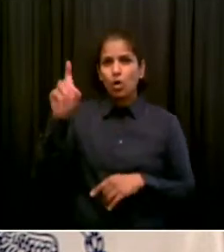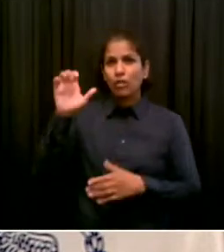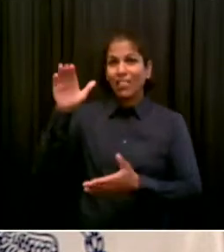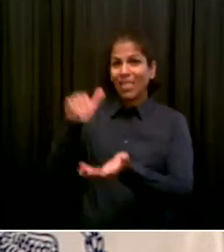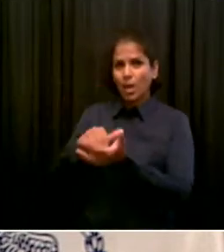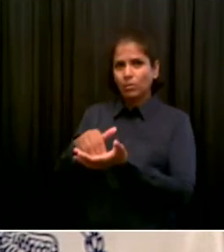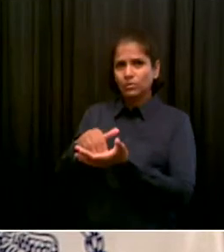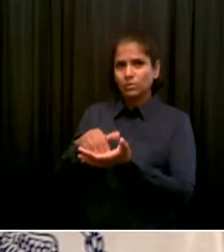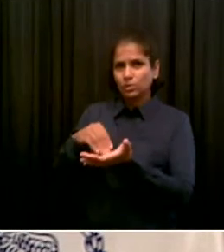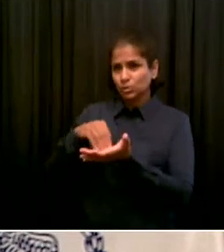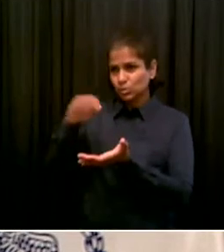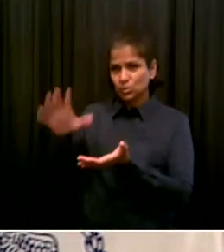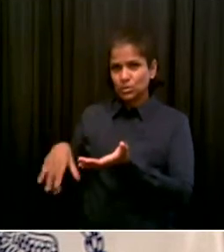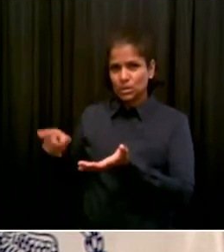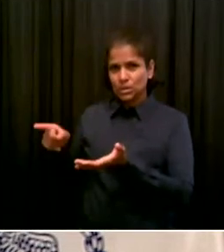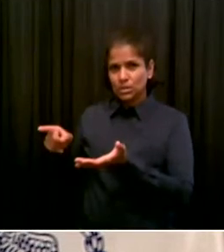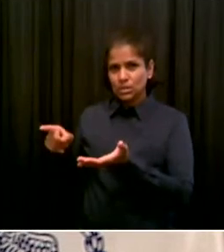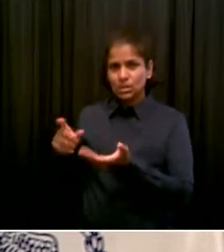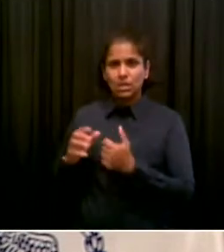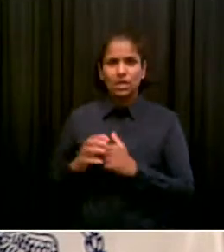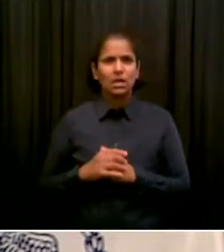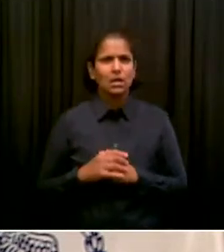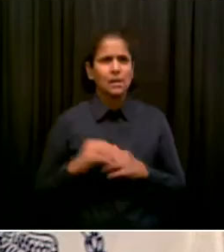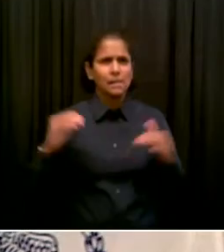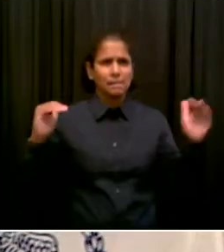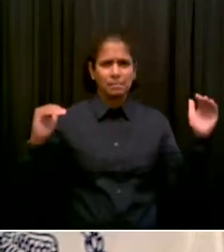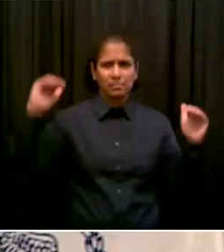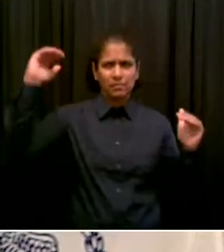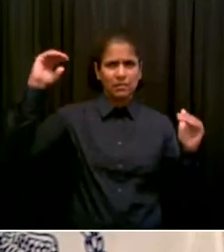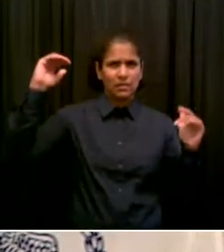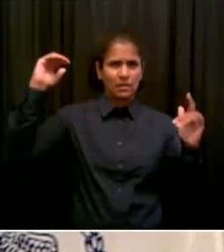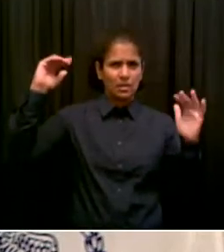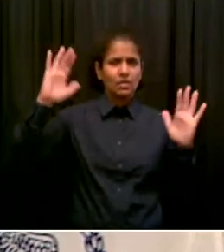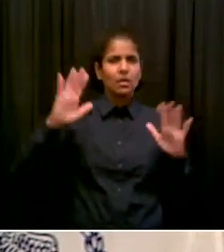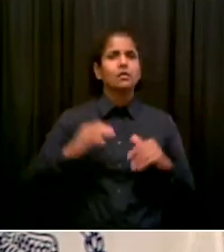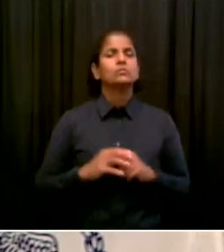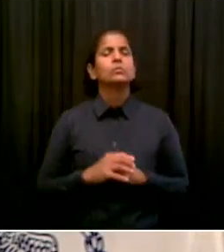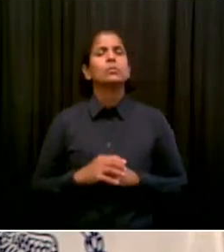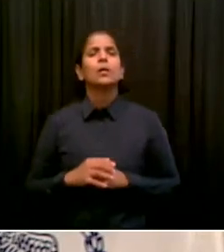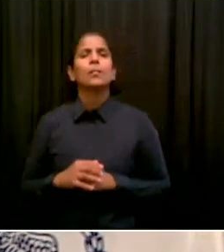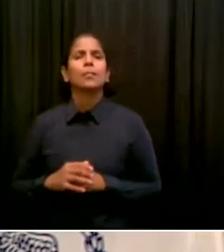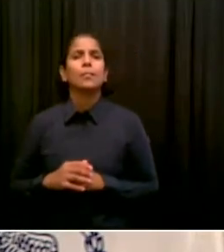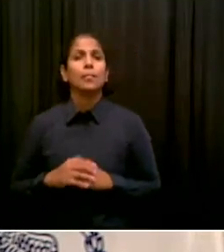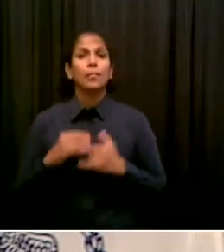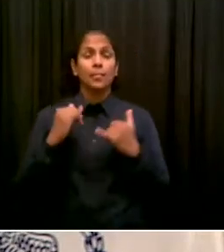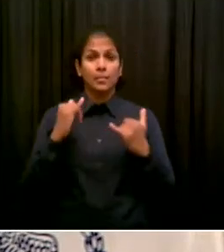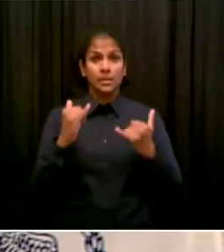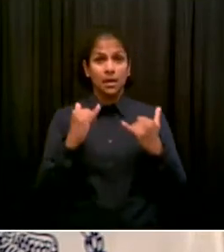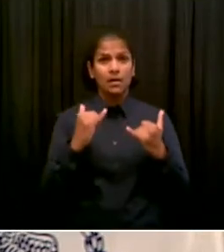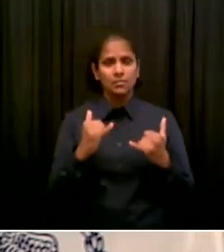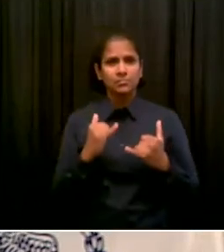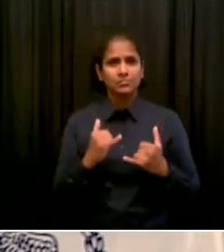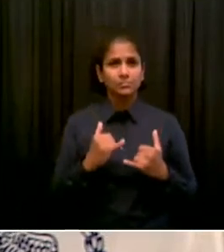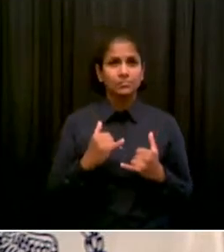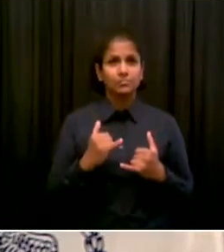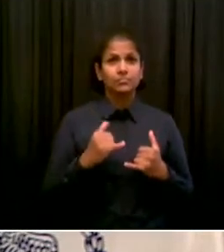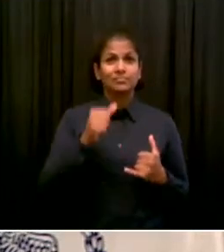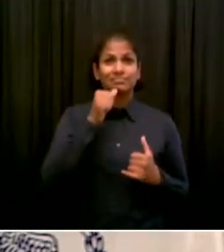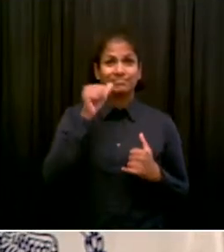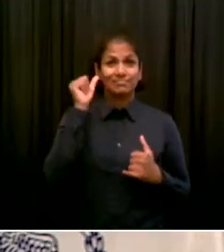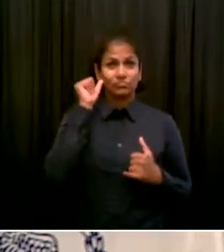CAN YOU, I UNDERSTAND IT IS A